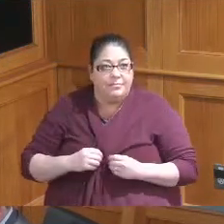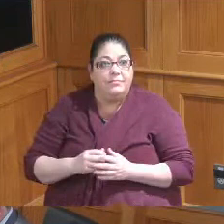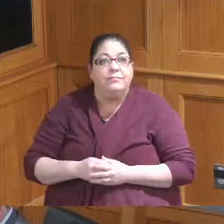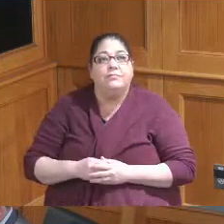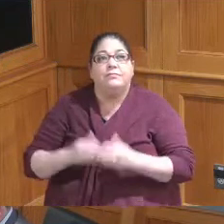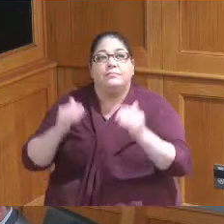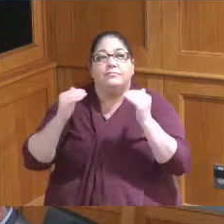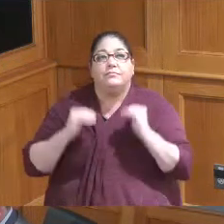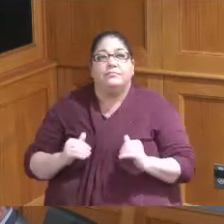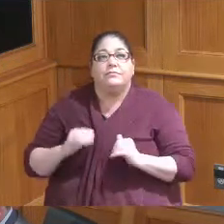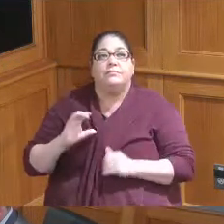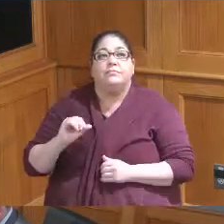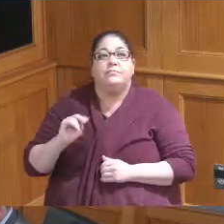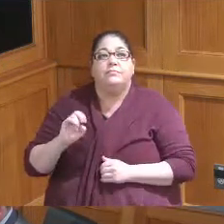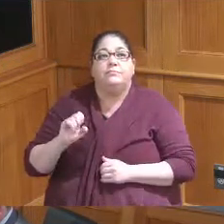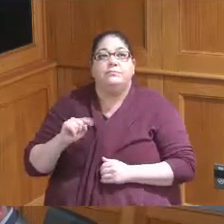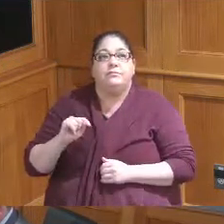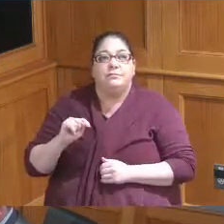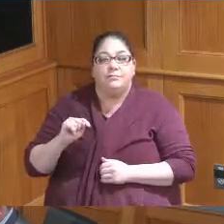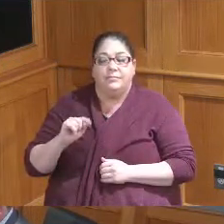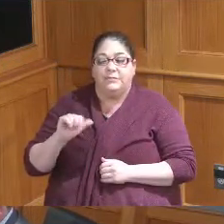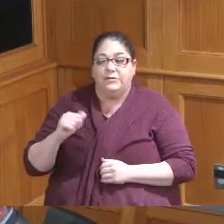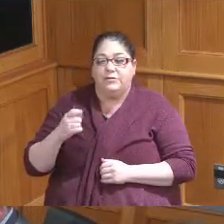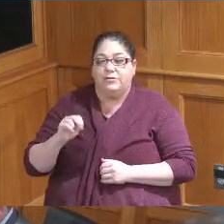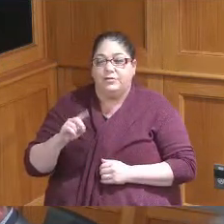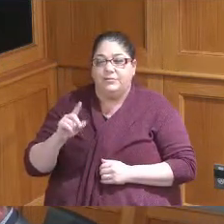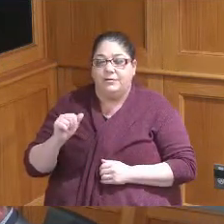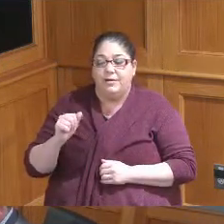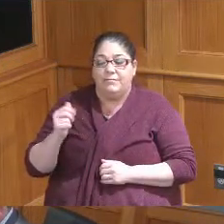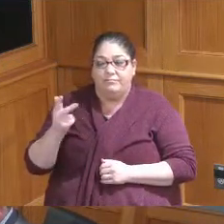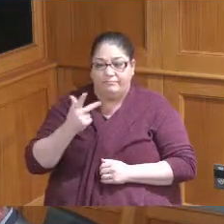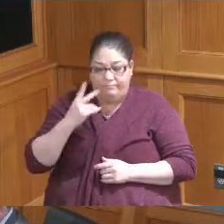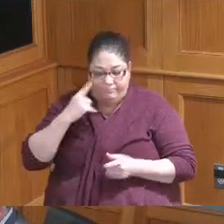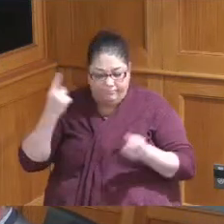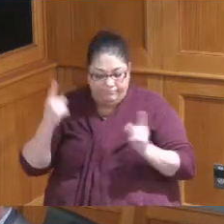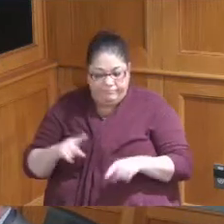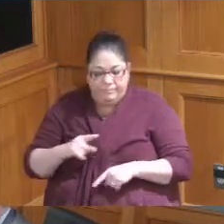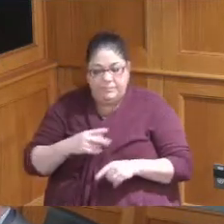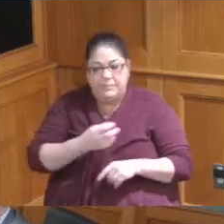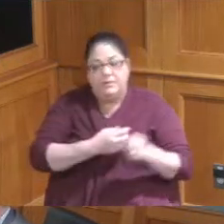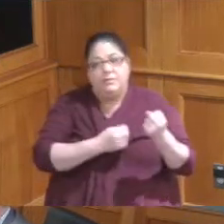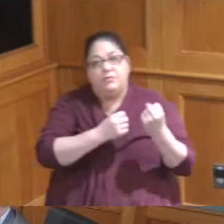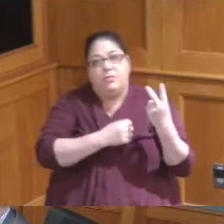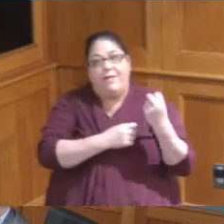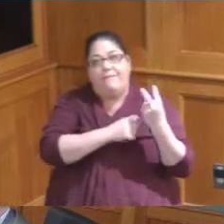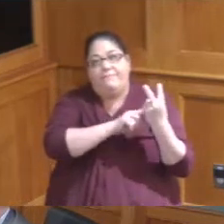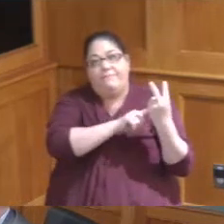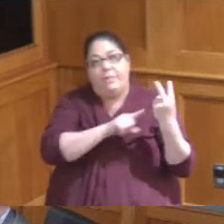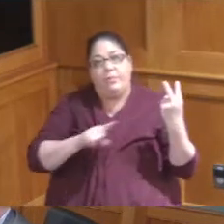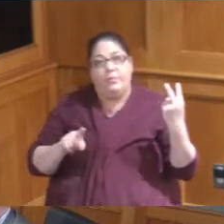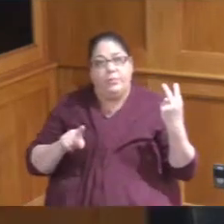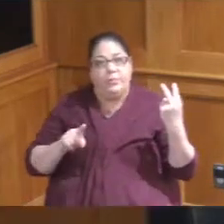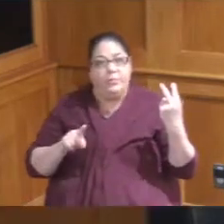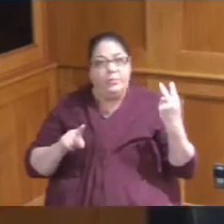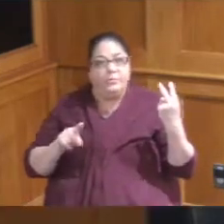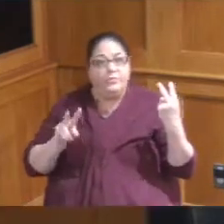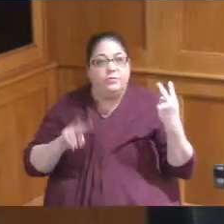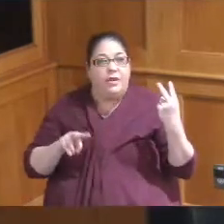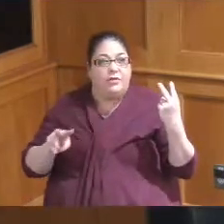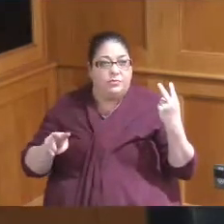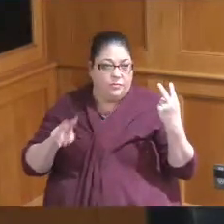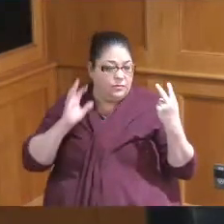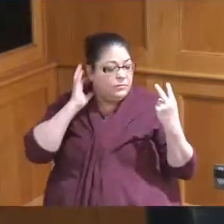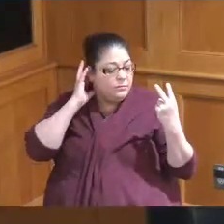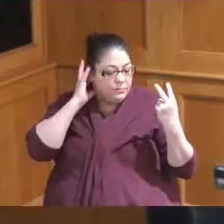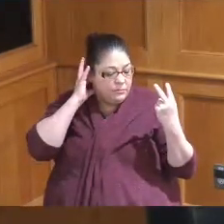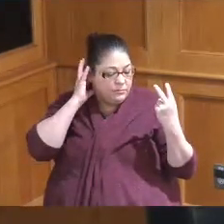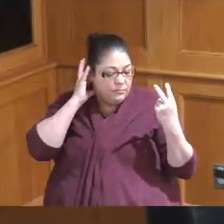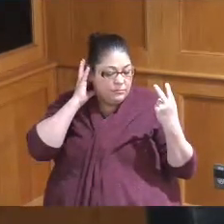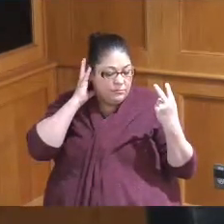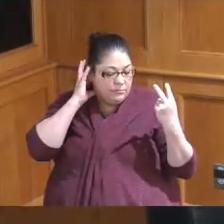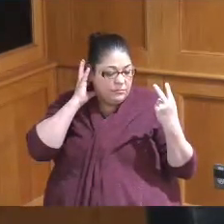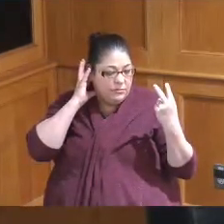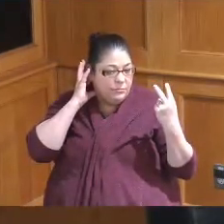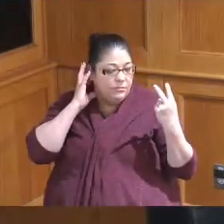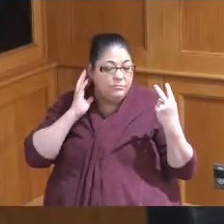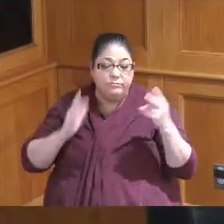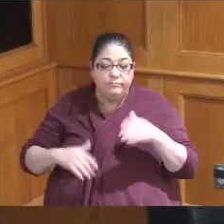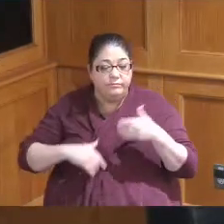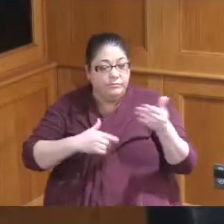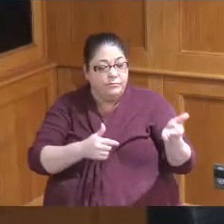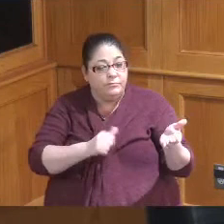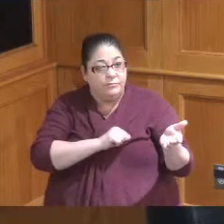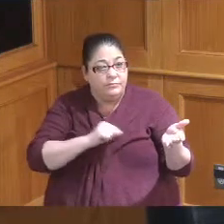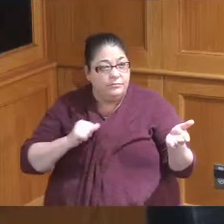to the consent agenda that's items 12 through 22 so Mr Aluotto you want to walk us through I will